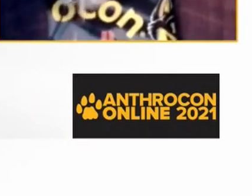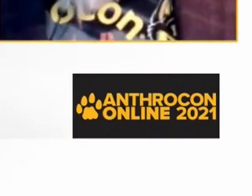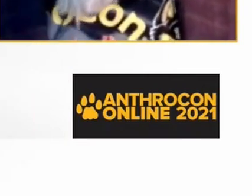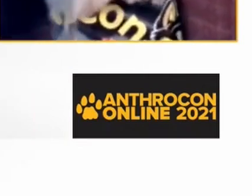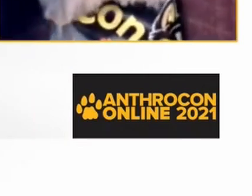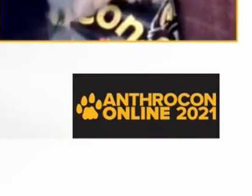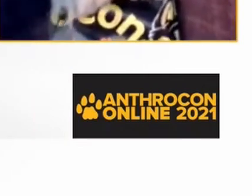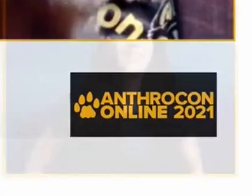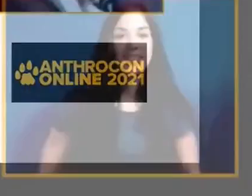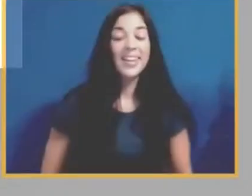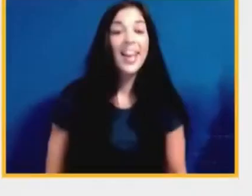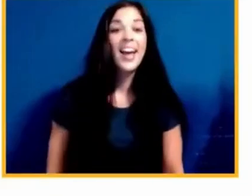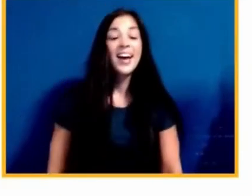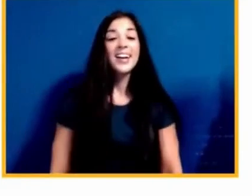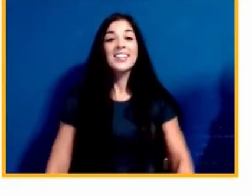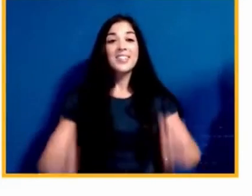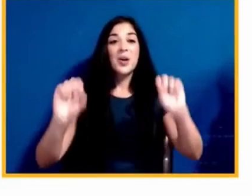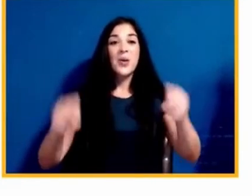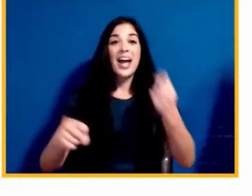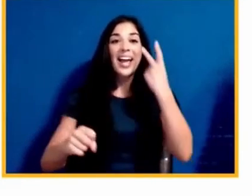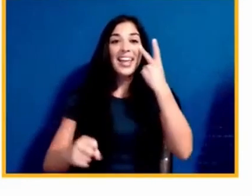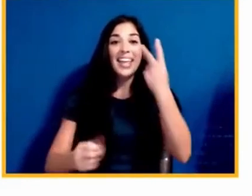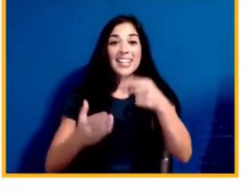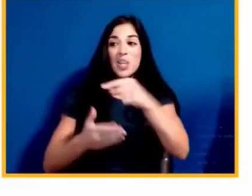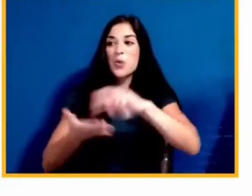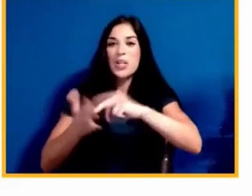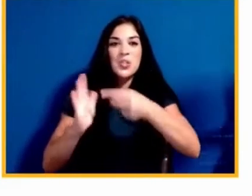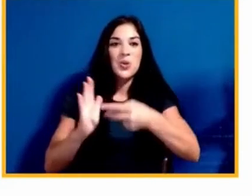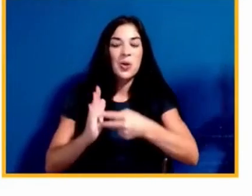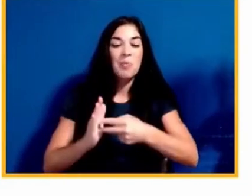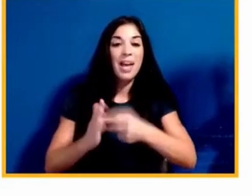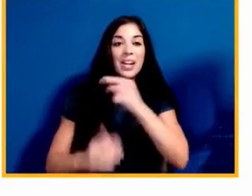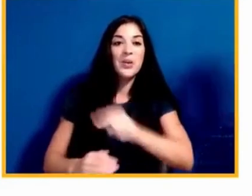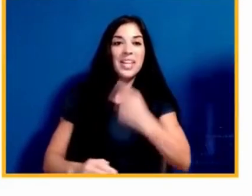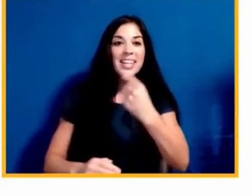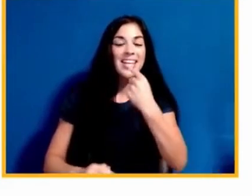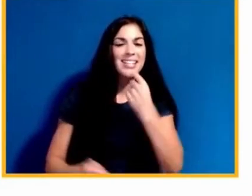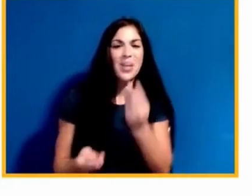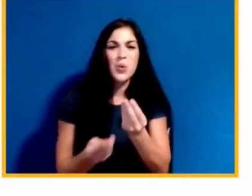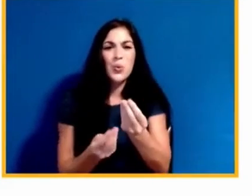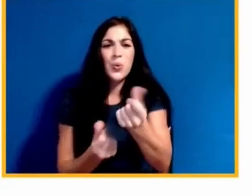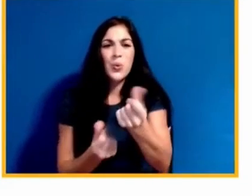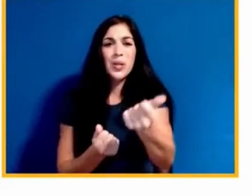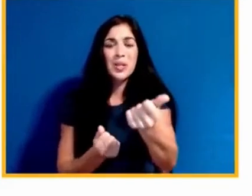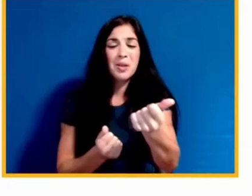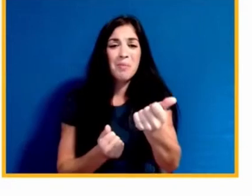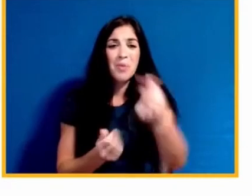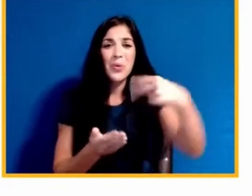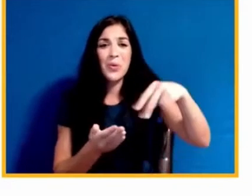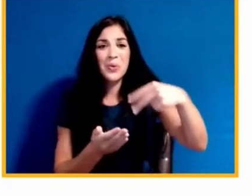[Zeke] Oh my goodness, I can see what my notes meant when it said that they were so smooth with their moves their face fell off.